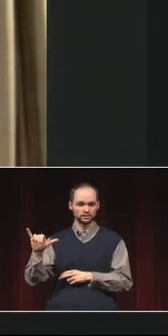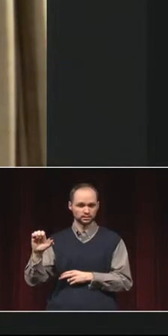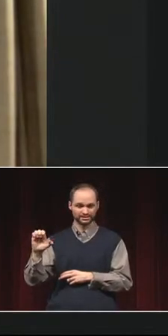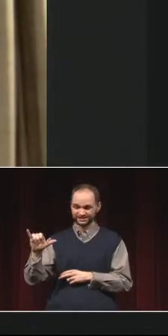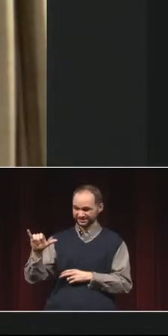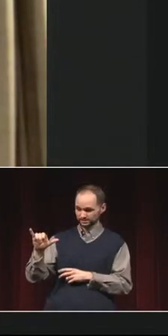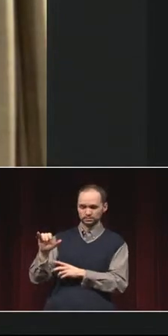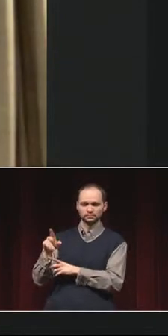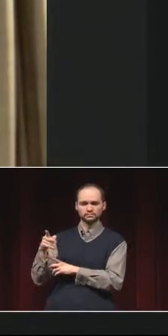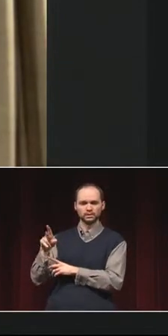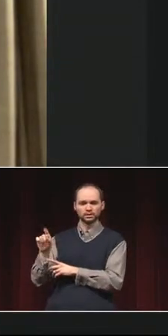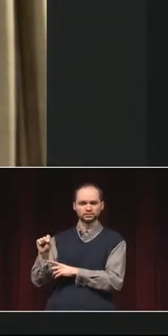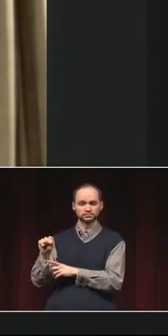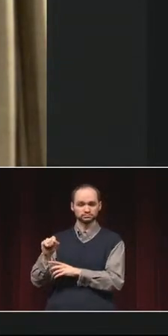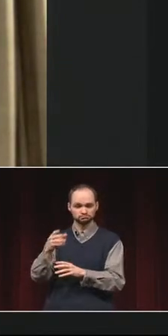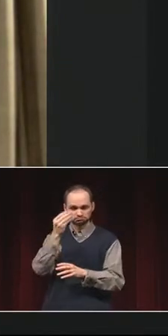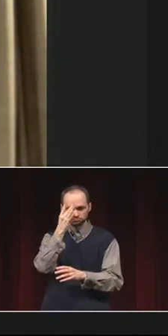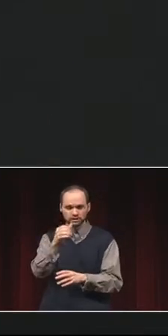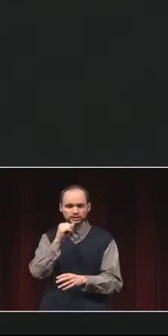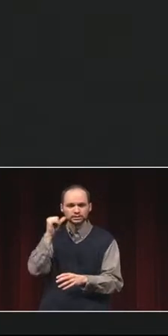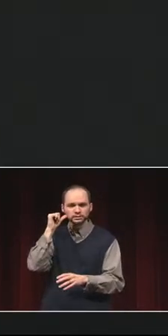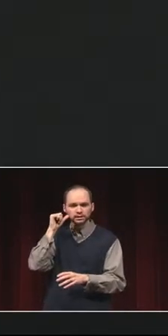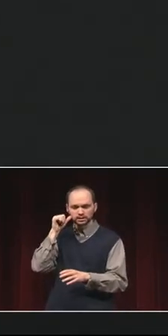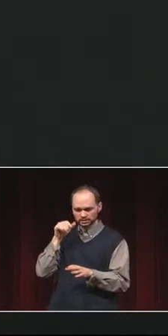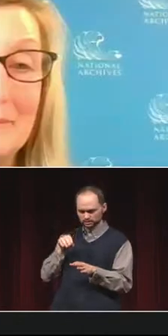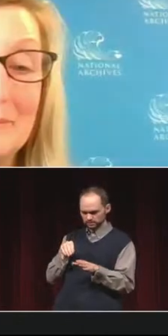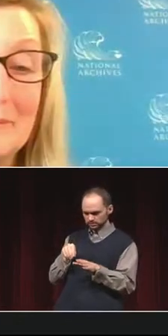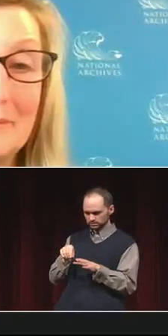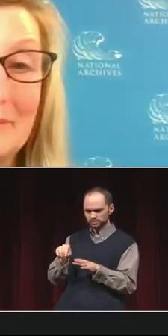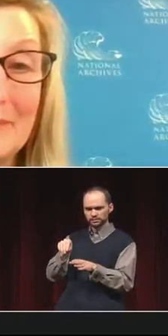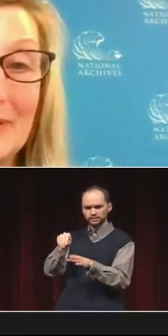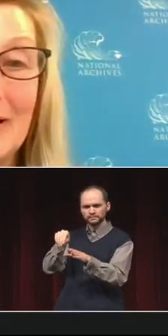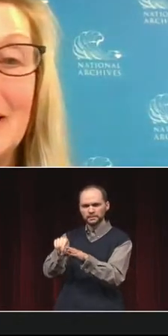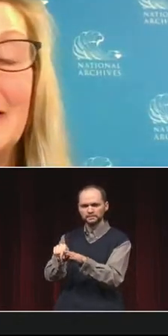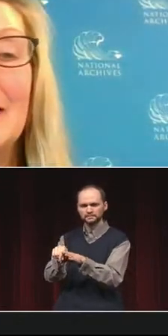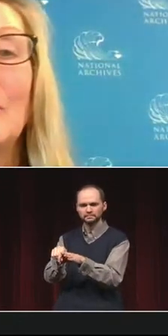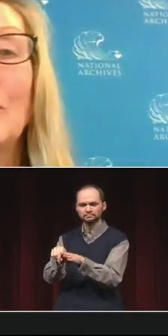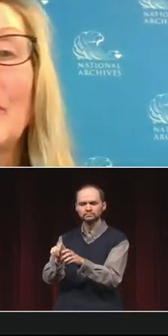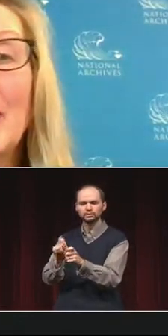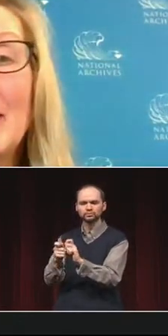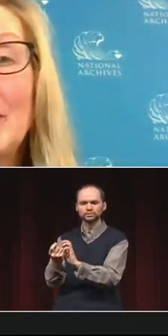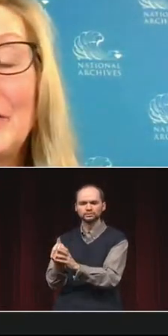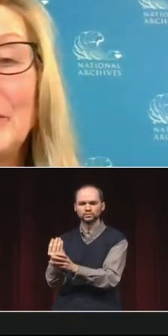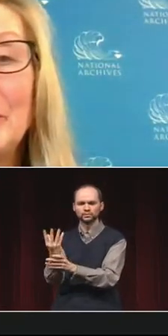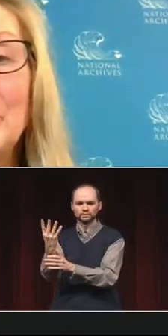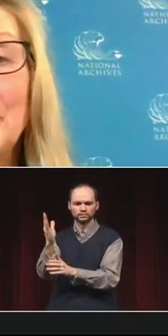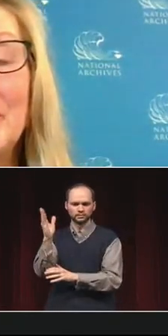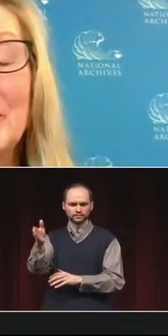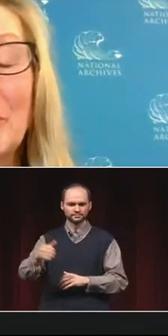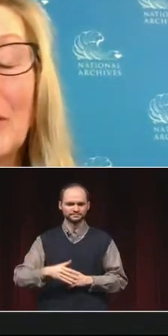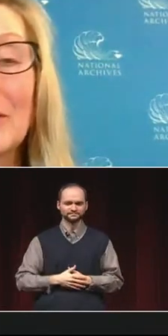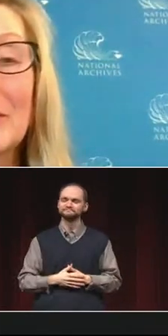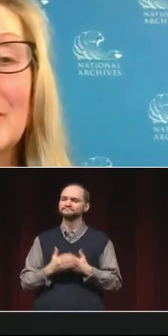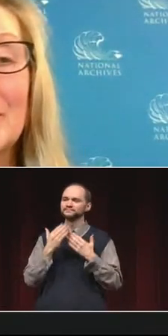were planted. Thank you. >> >>: Well, thank you Mrs. Parks. I